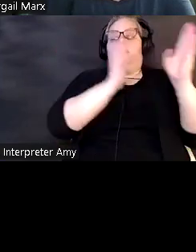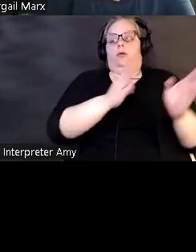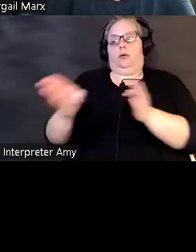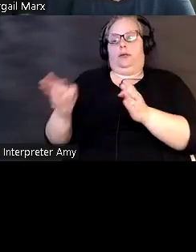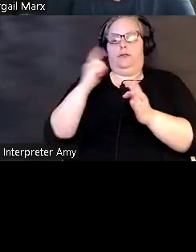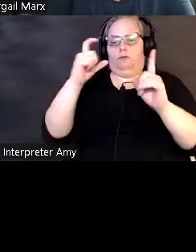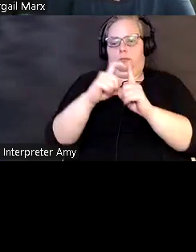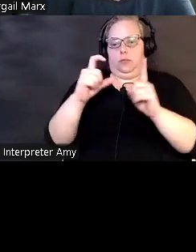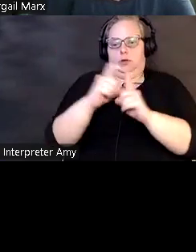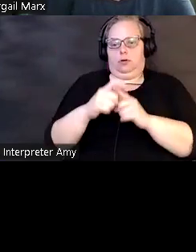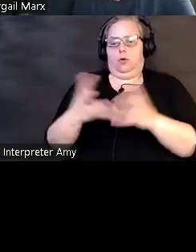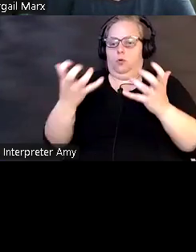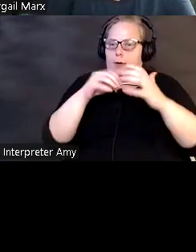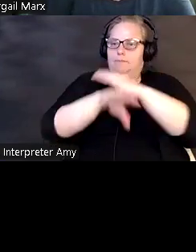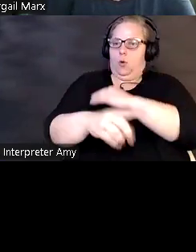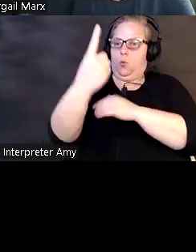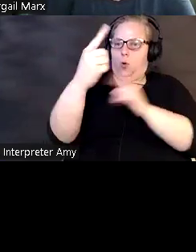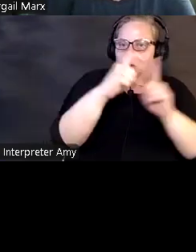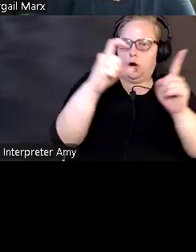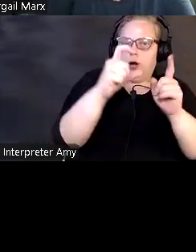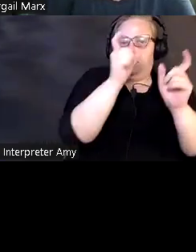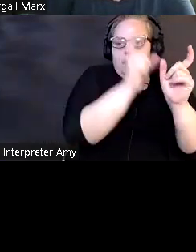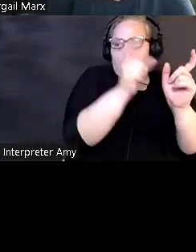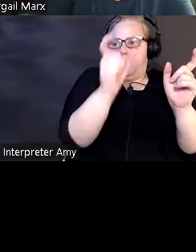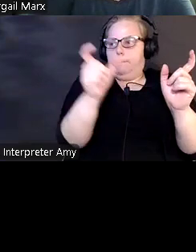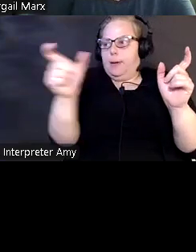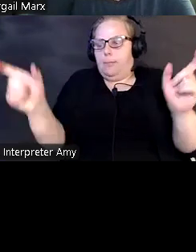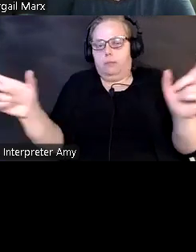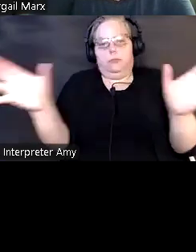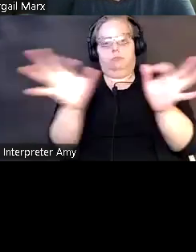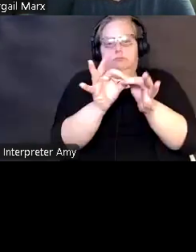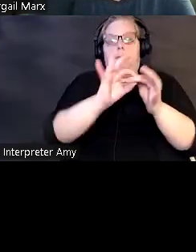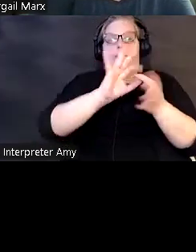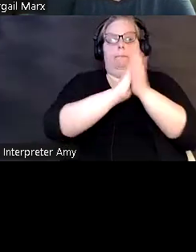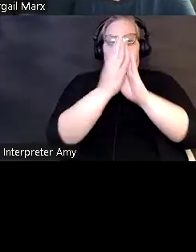build a sentence with those language and grammar skills developing.